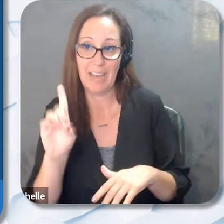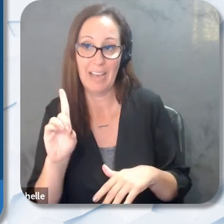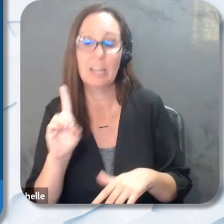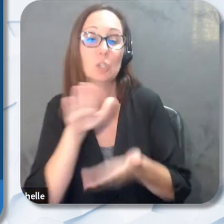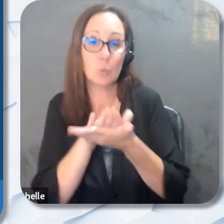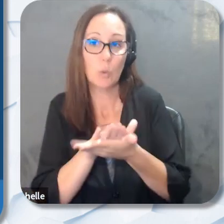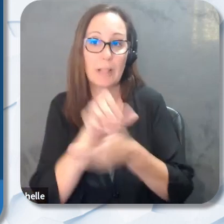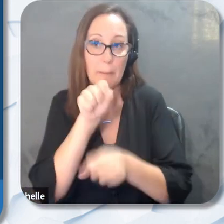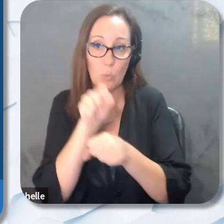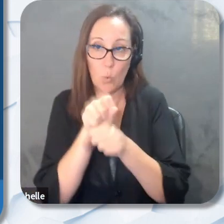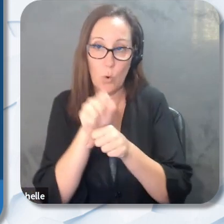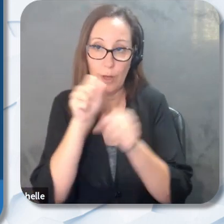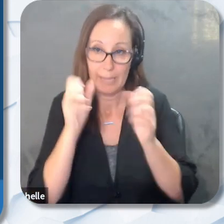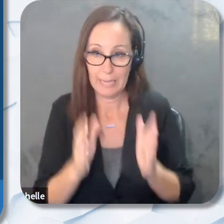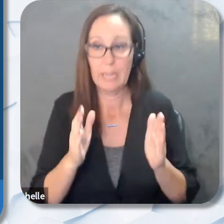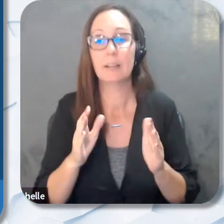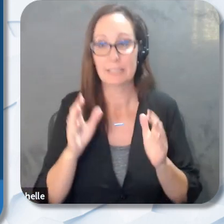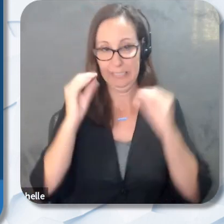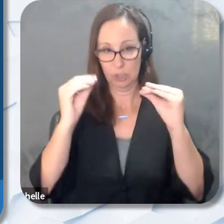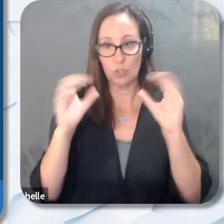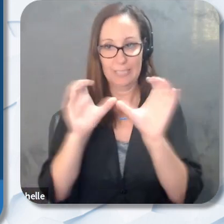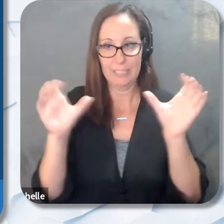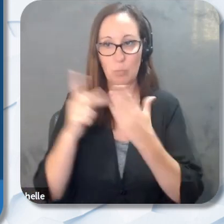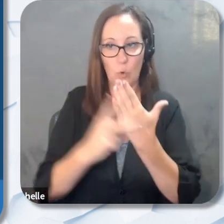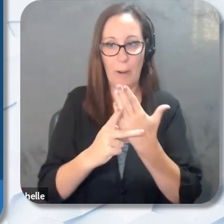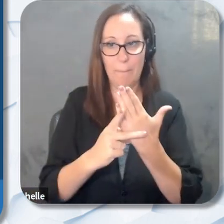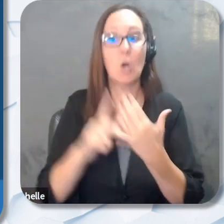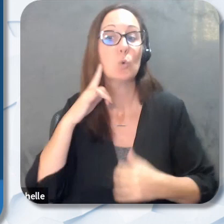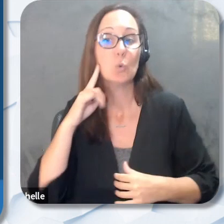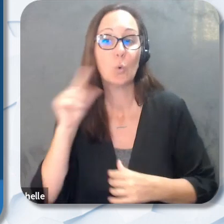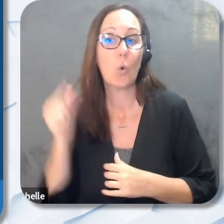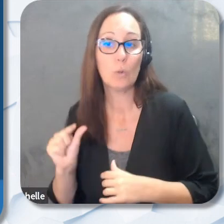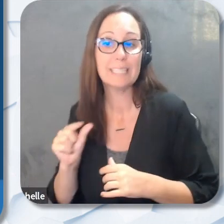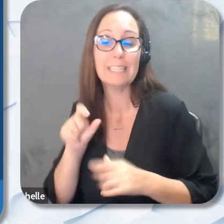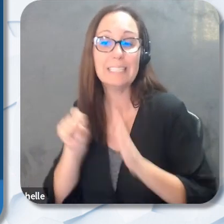teacher credentialing program and the golden state teacher grant Program.